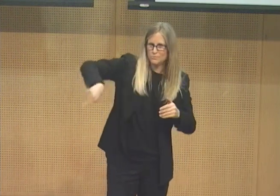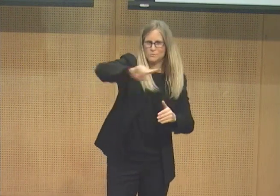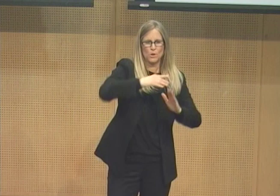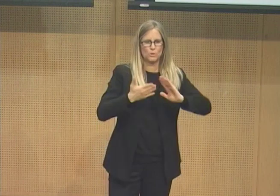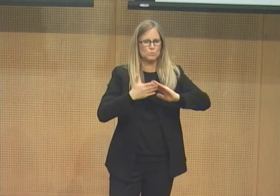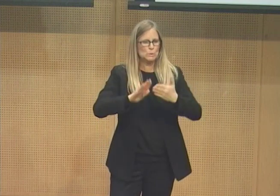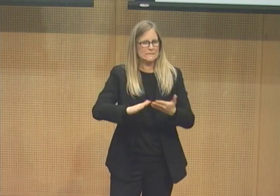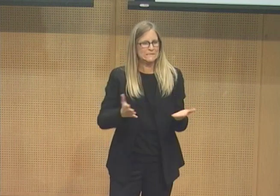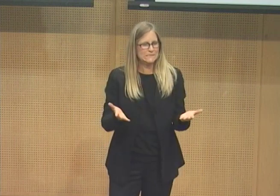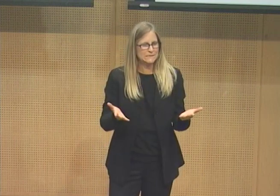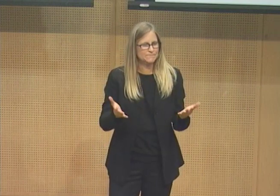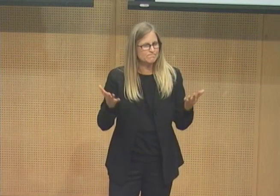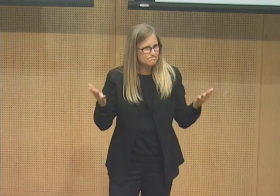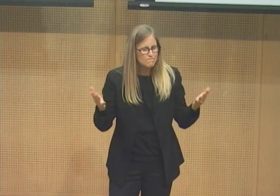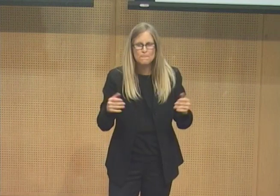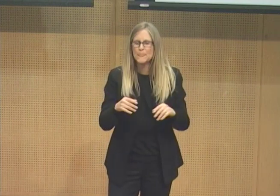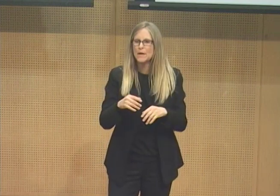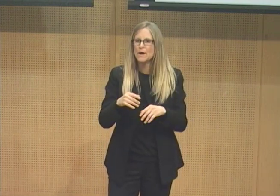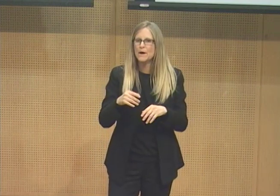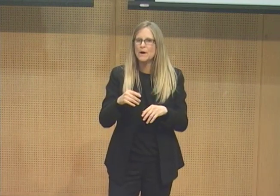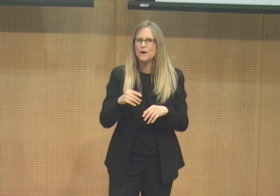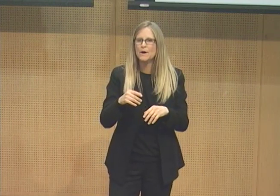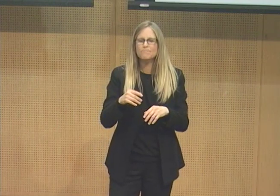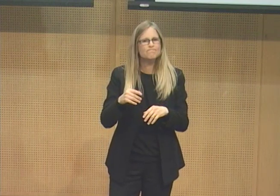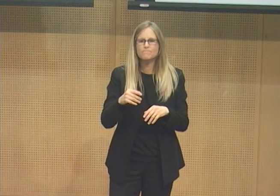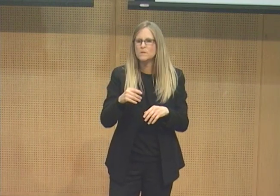It requires that we work as a community together.